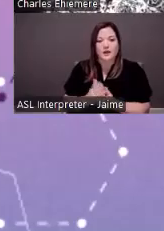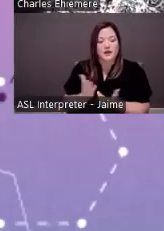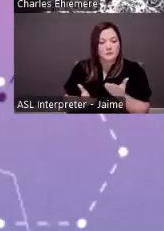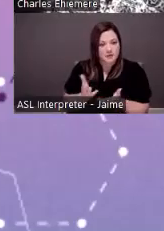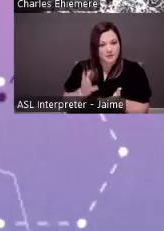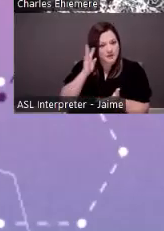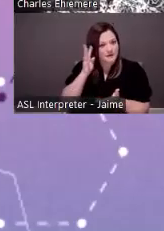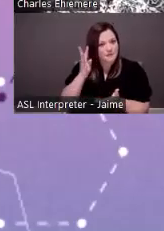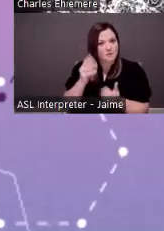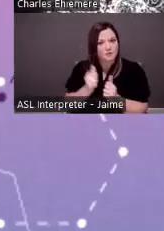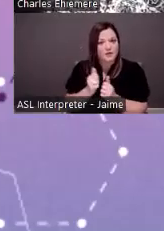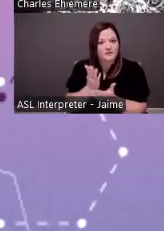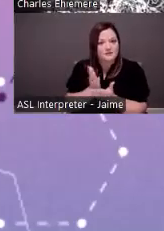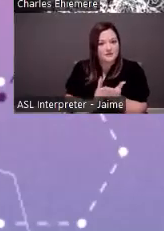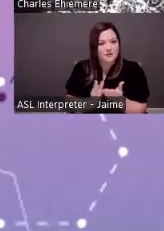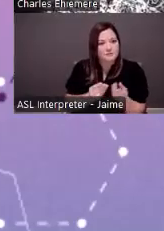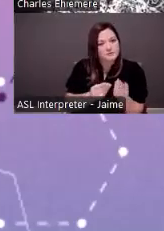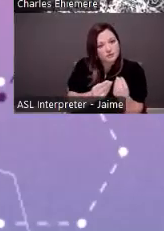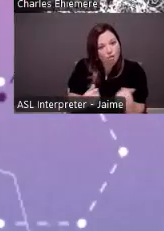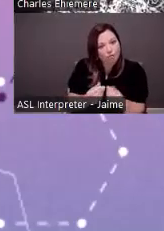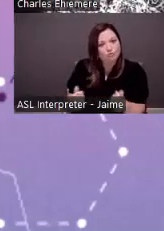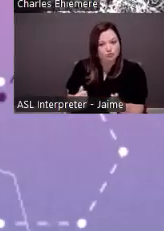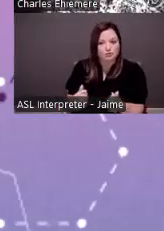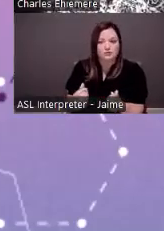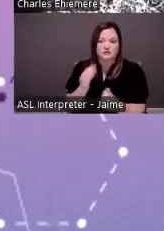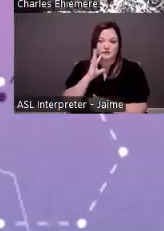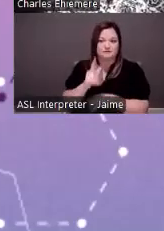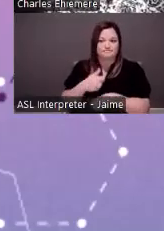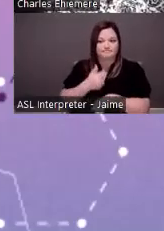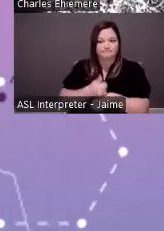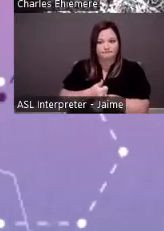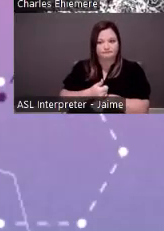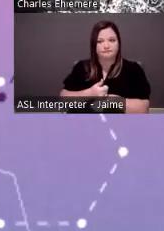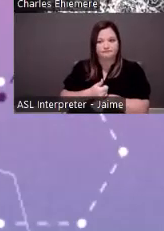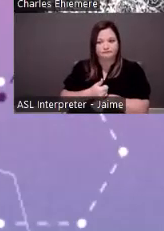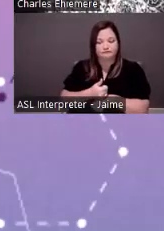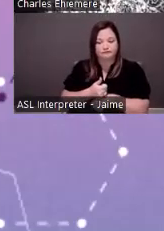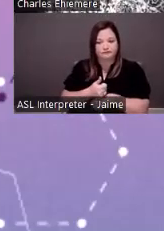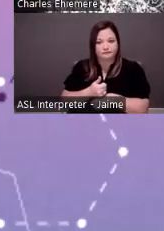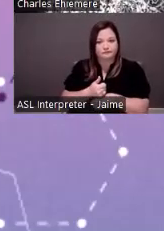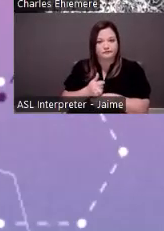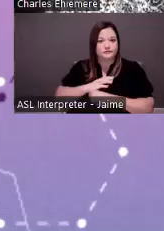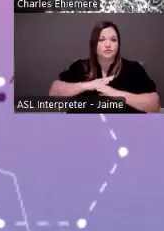will now reposition t women to taking charge of their lives.